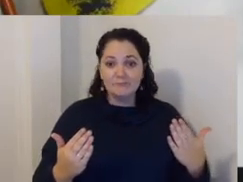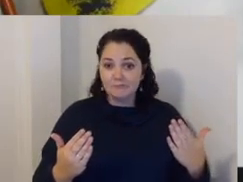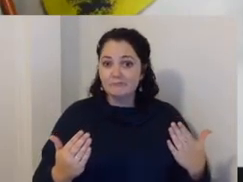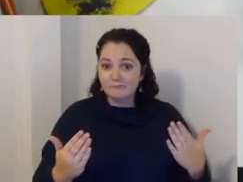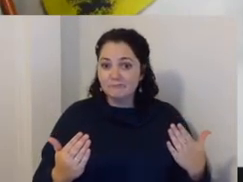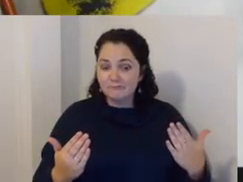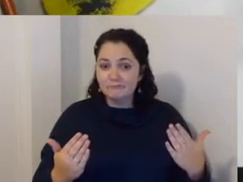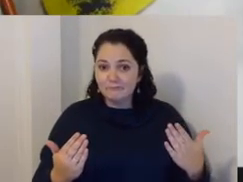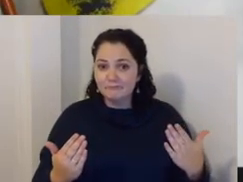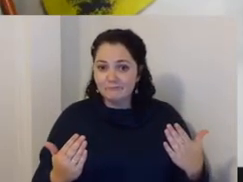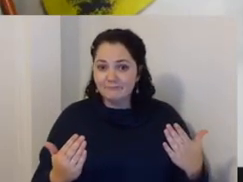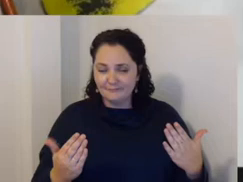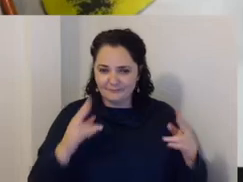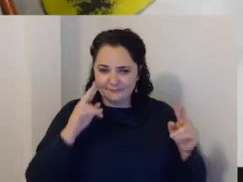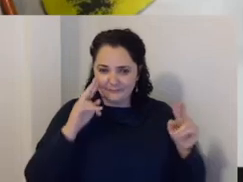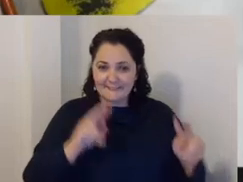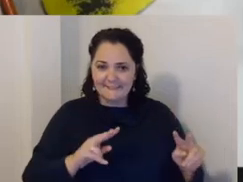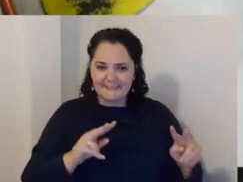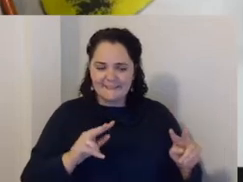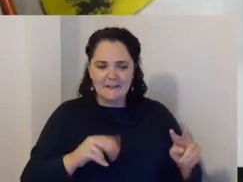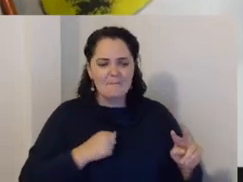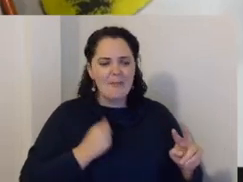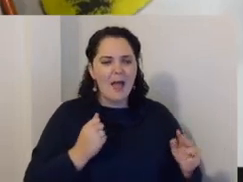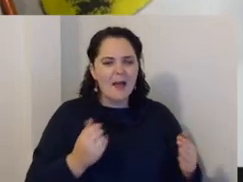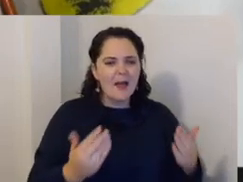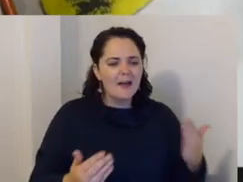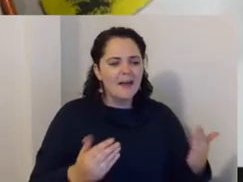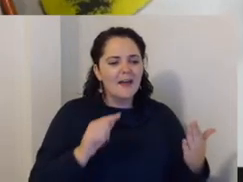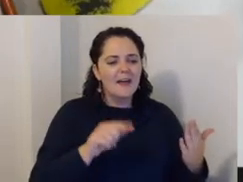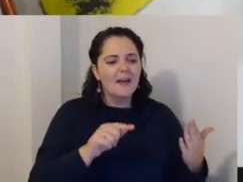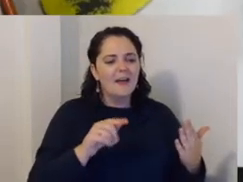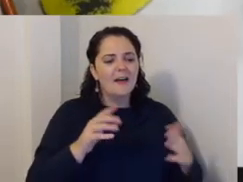so hopefully you can see the way that my drawing is developing now so all that I've done is I've